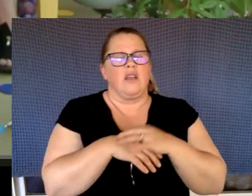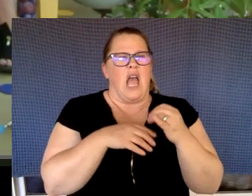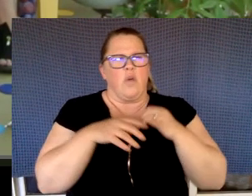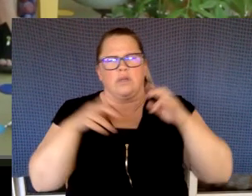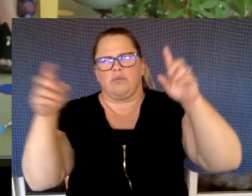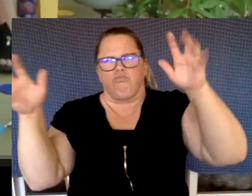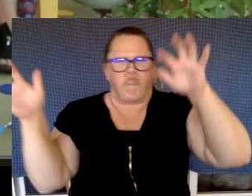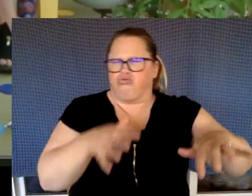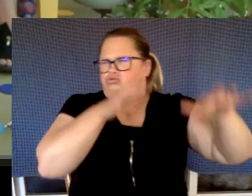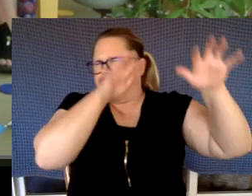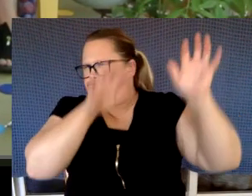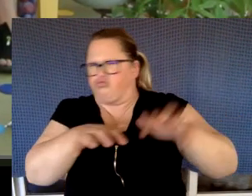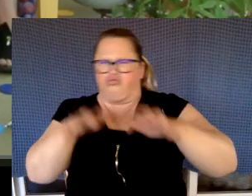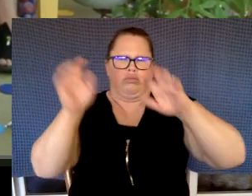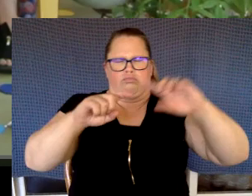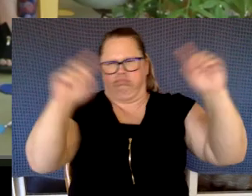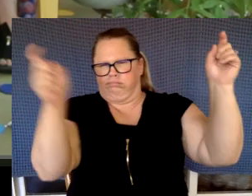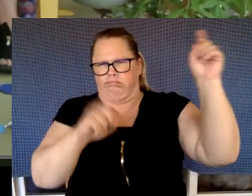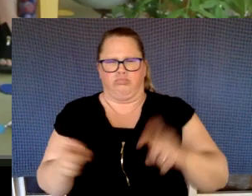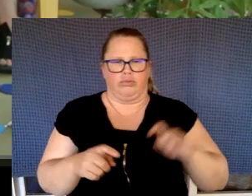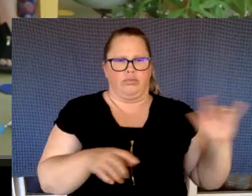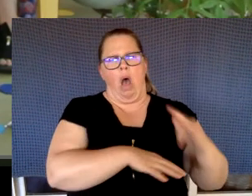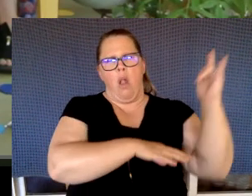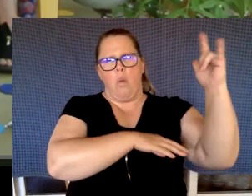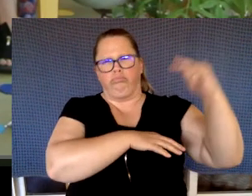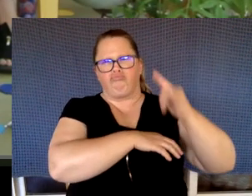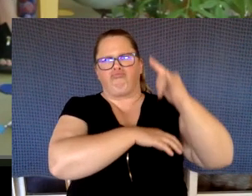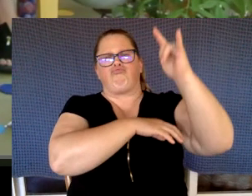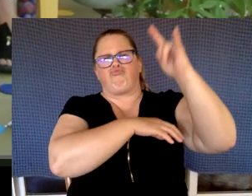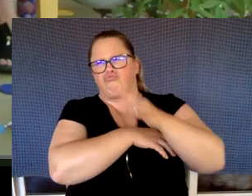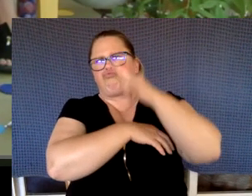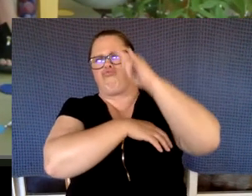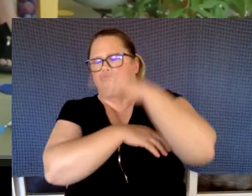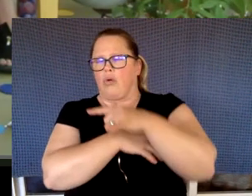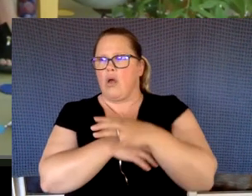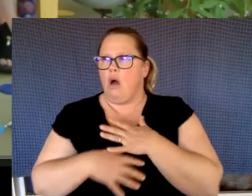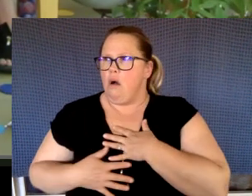wobbled and dipped as it flew to America. I would be terrified because that flight